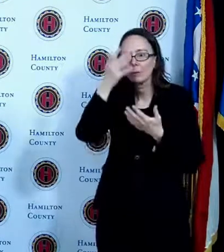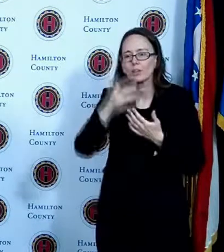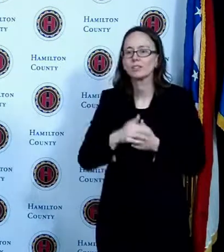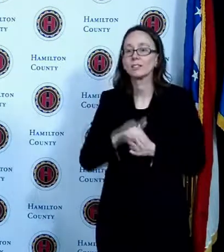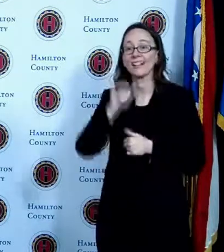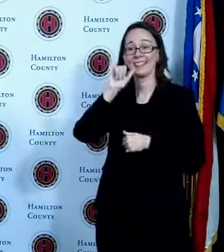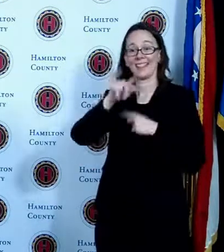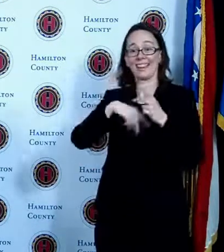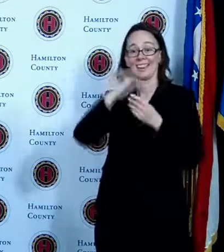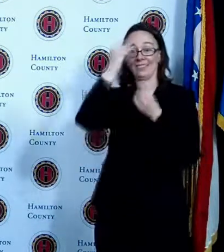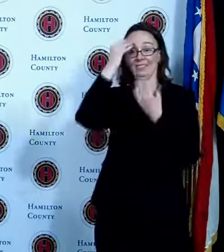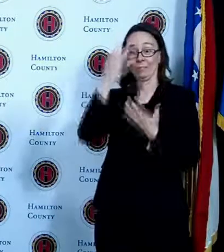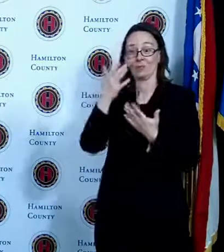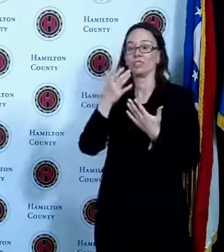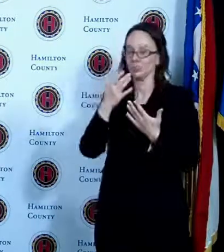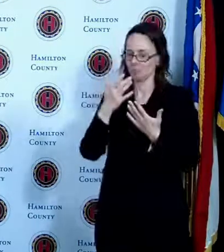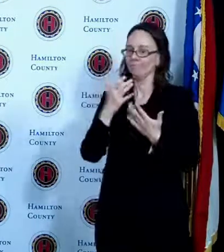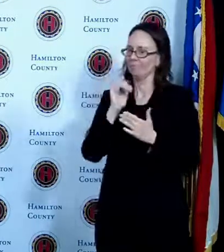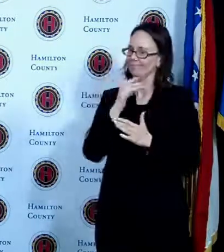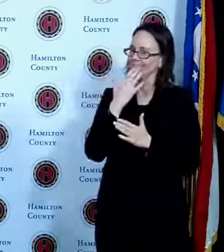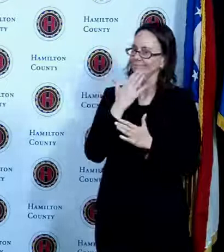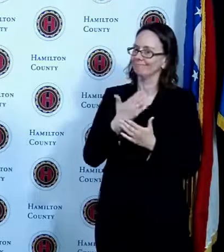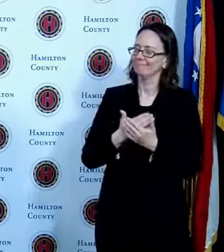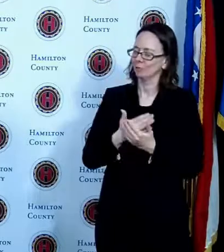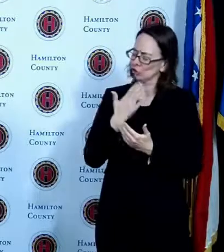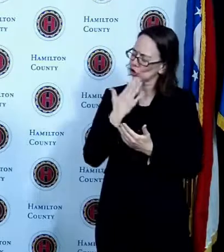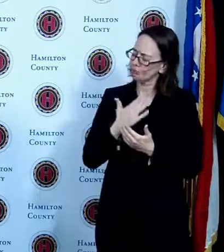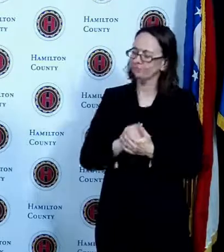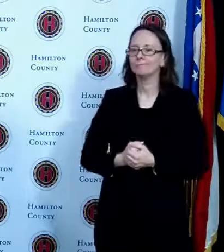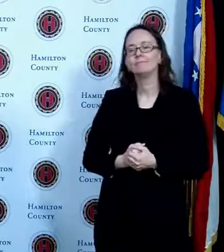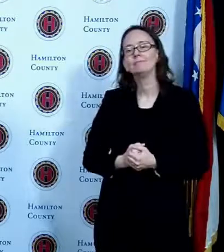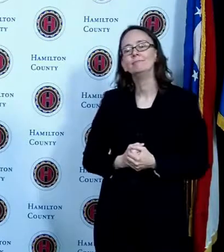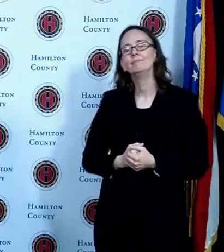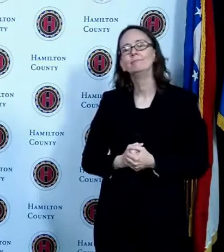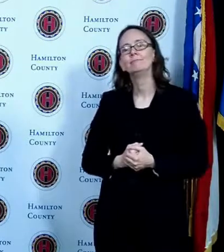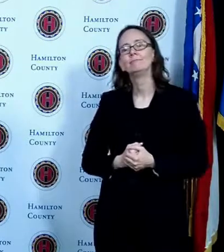this a little bit we talked about 42 deaths we talked about 32 deaths those